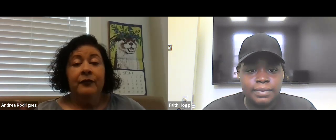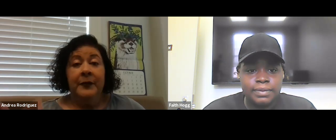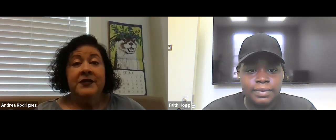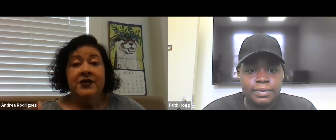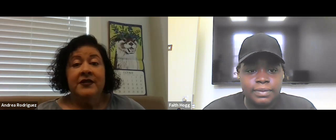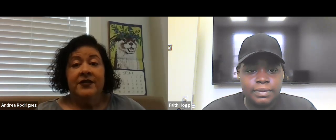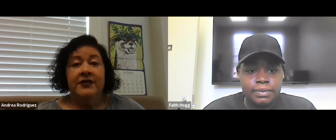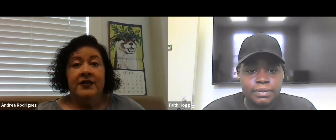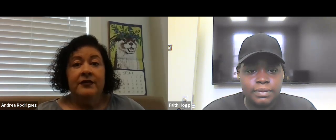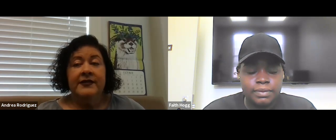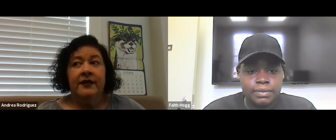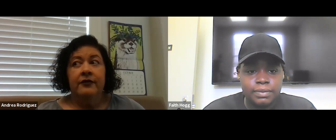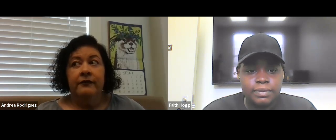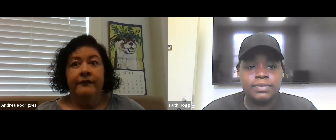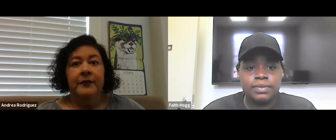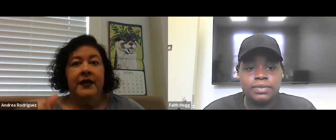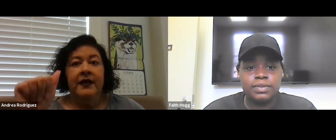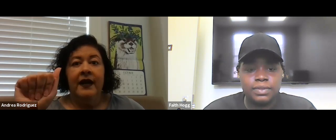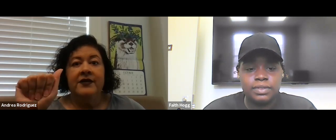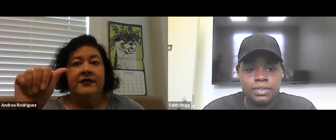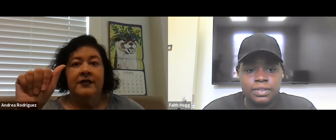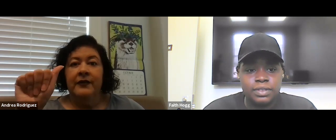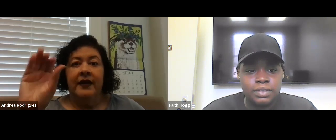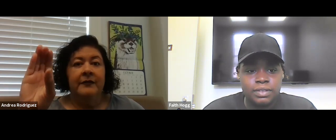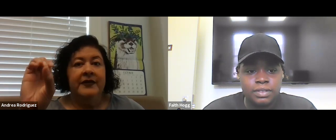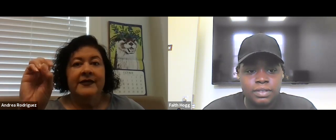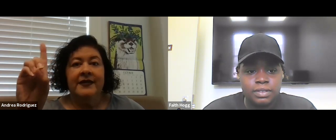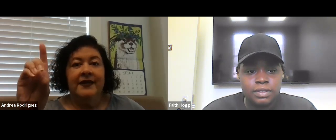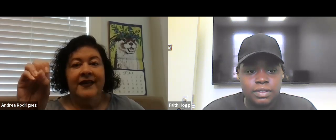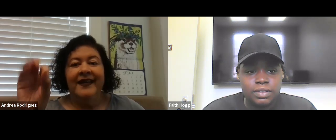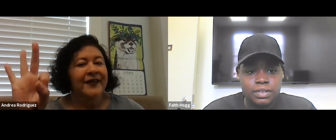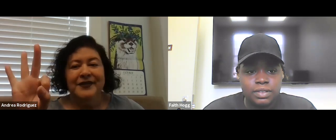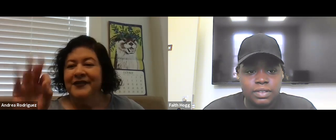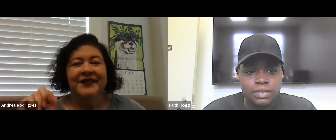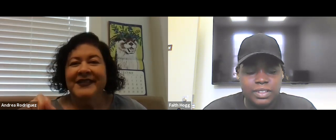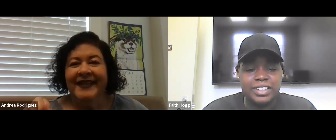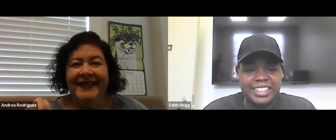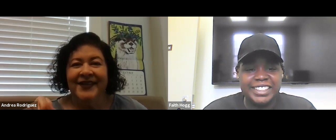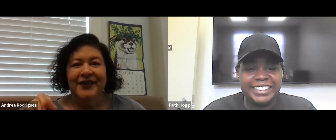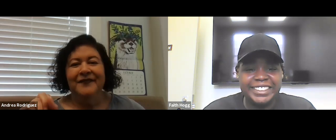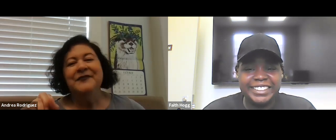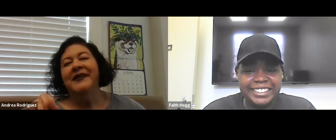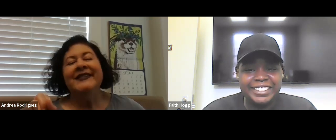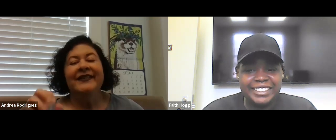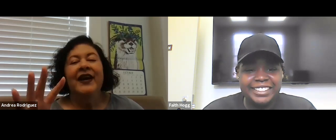repetition is good too. So for me I just do A, B, C, D, you know, do the little song, if you want to